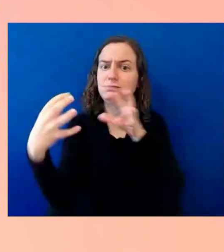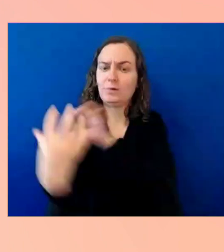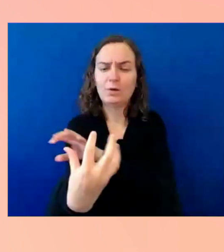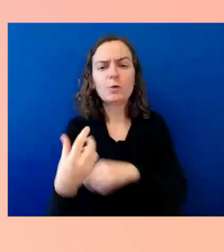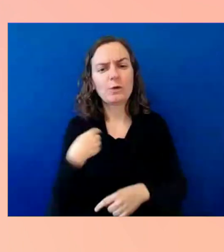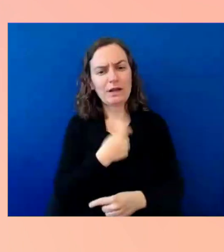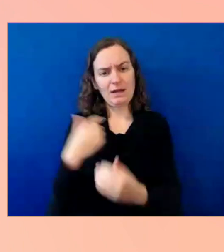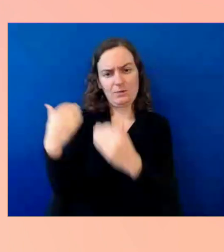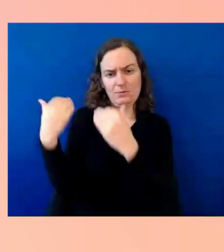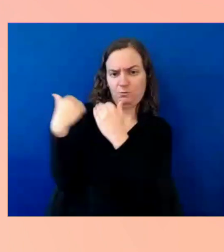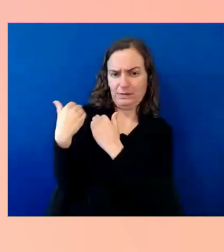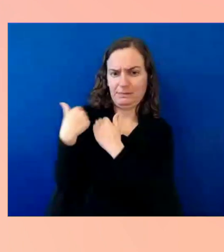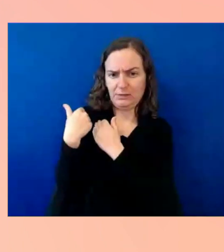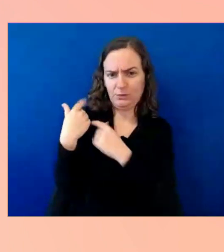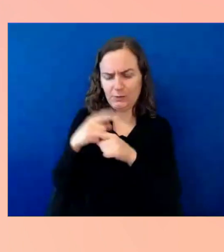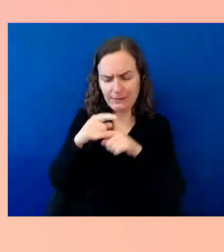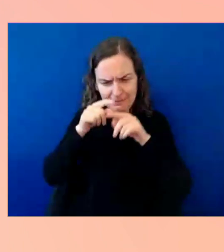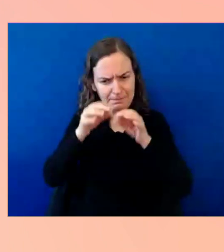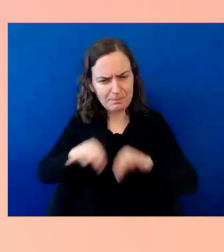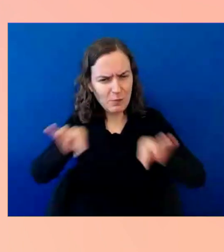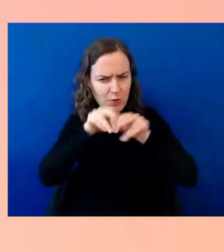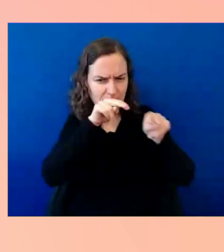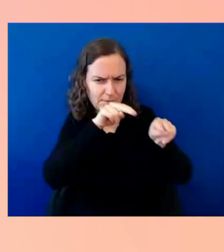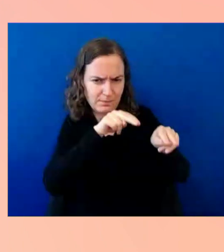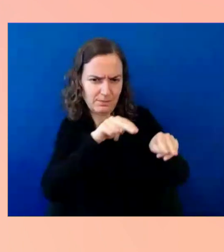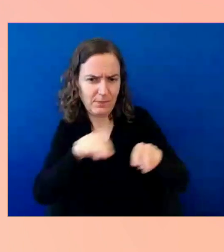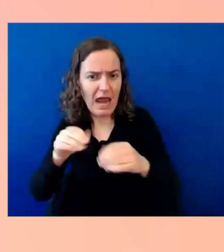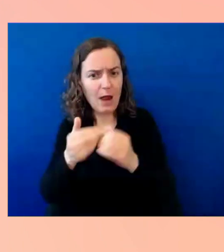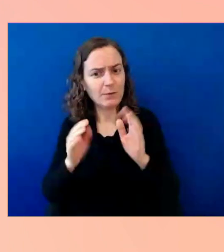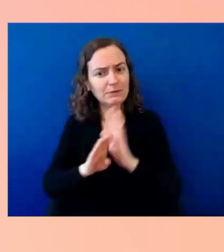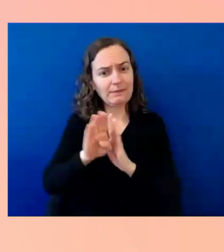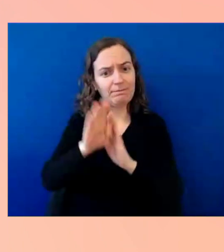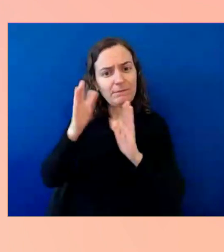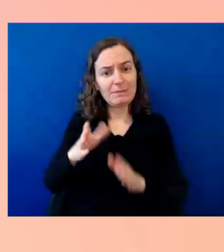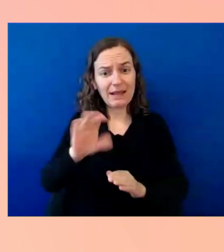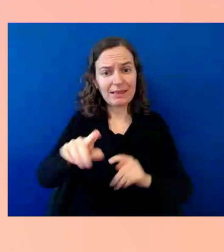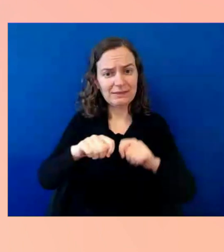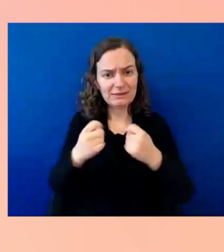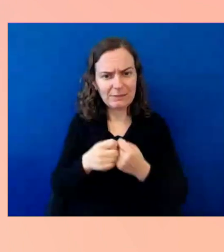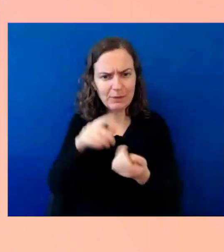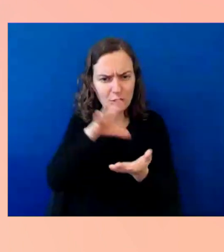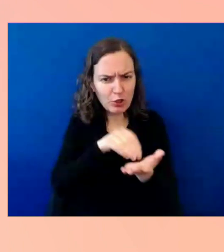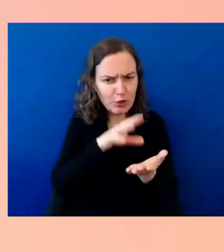at how developers and their teams are learning, creating, and collaborating now,